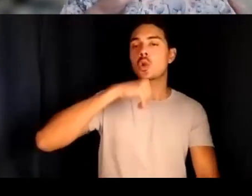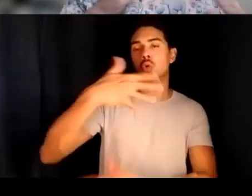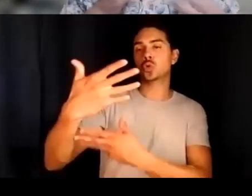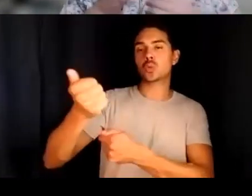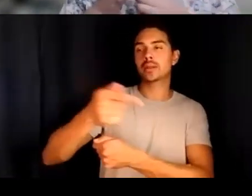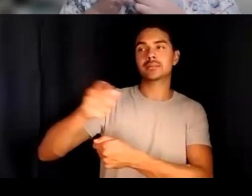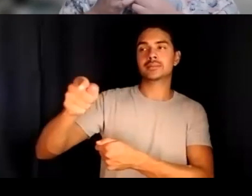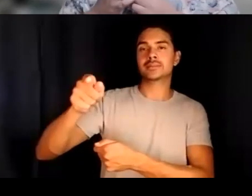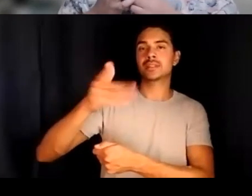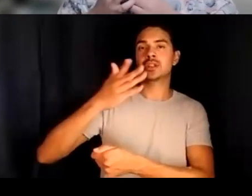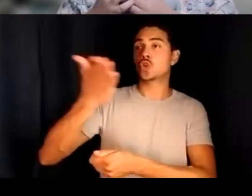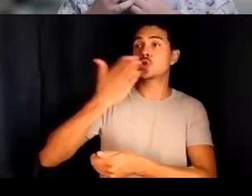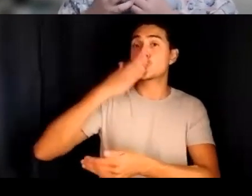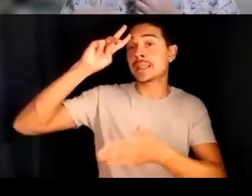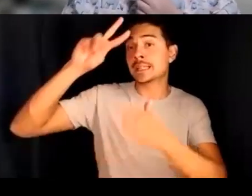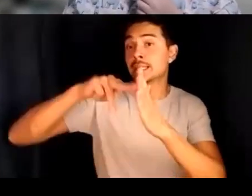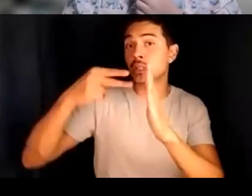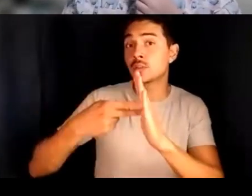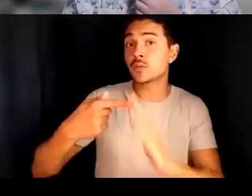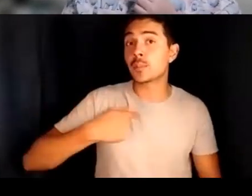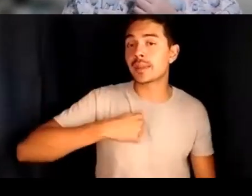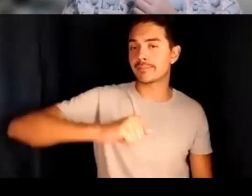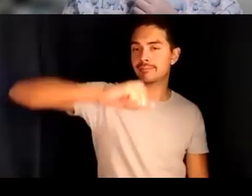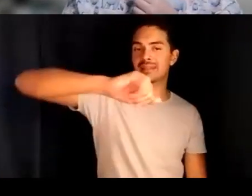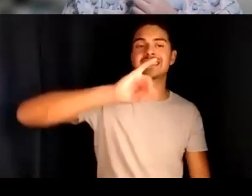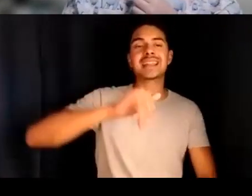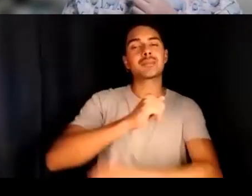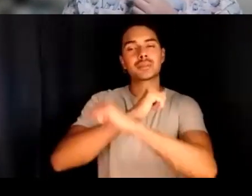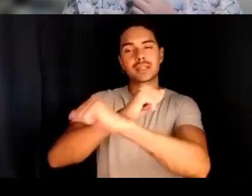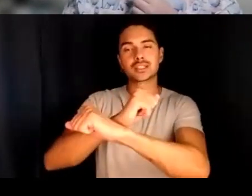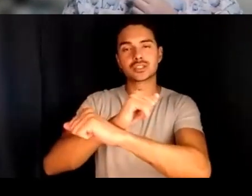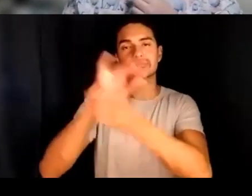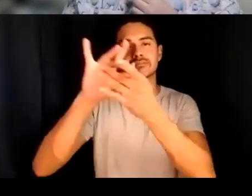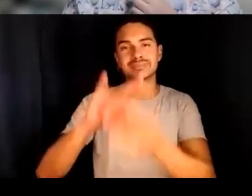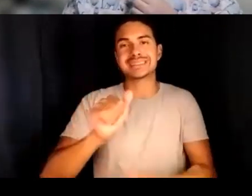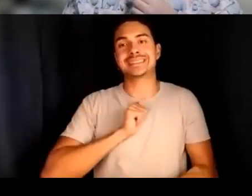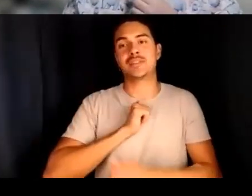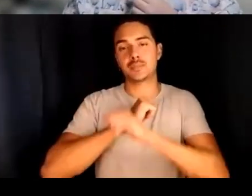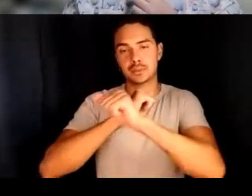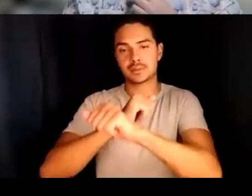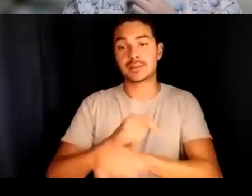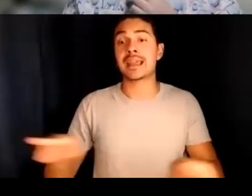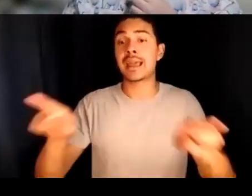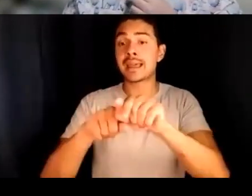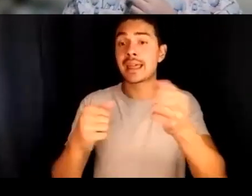And steps for self protection. So here as advocates, you know,